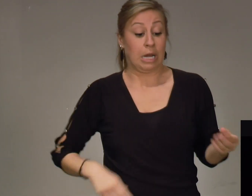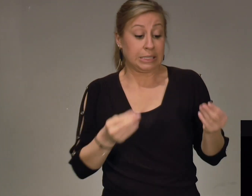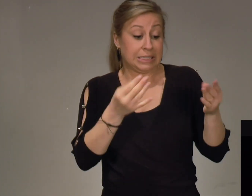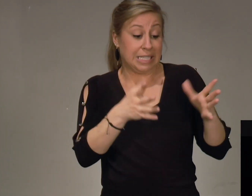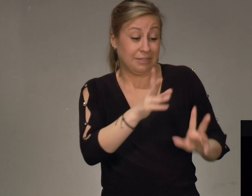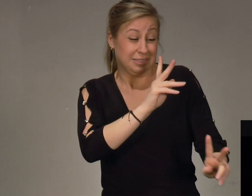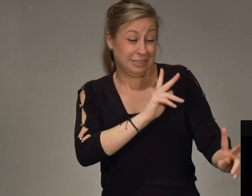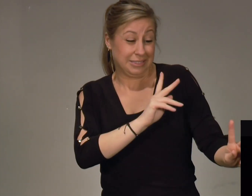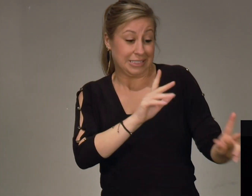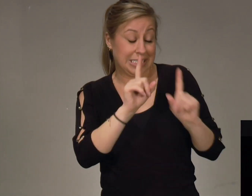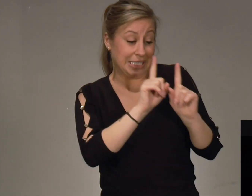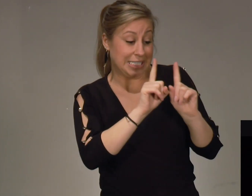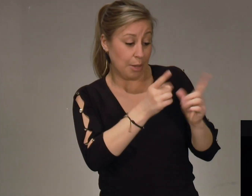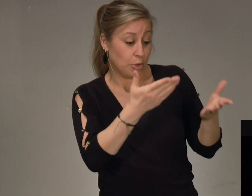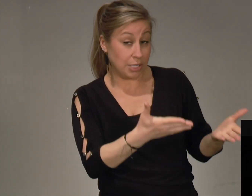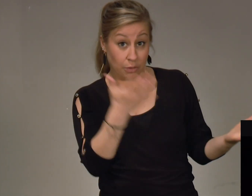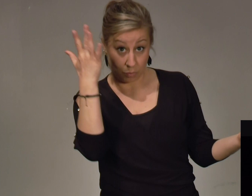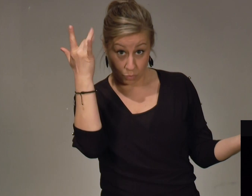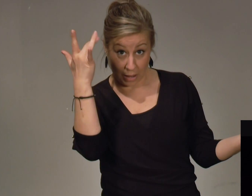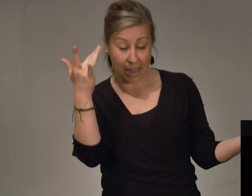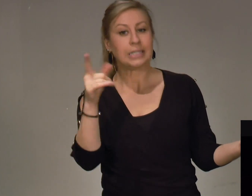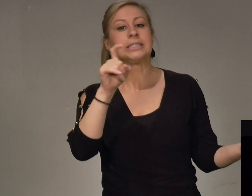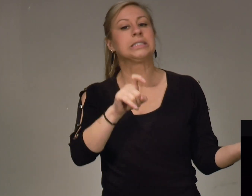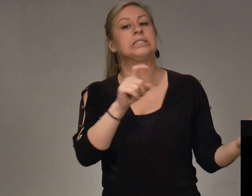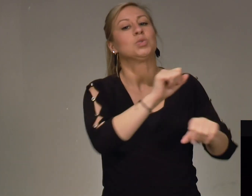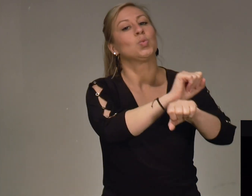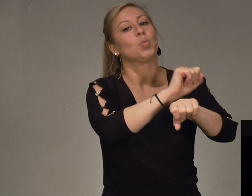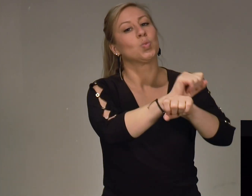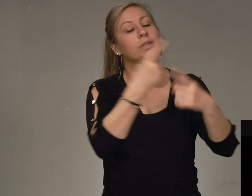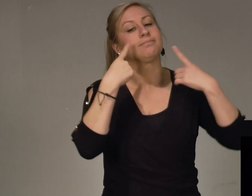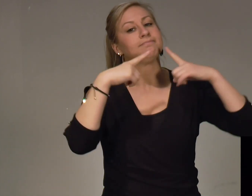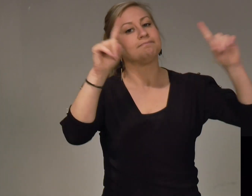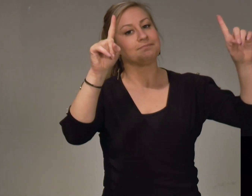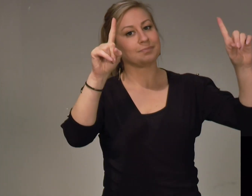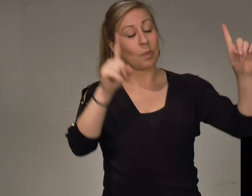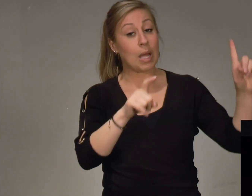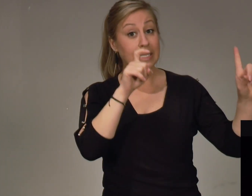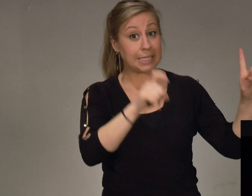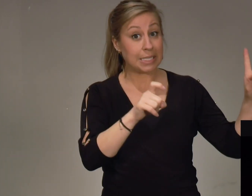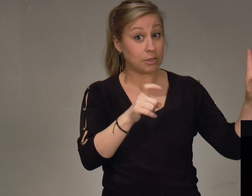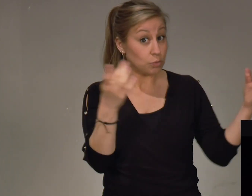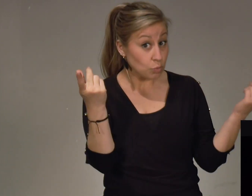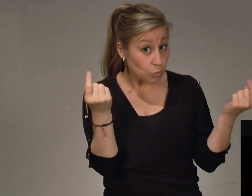needed to go and tell what they've seen, what they had heard, testify about what